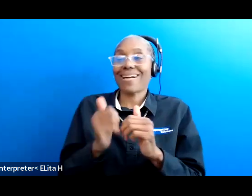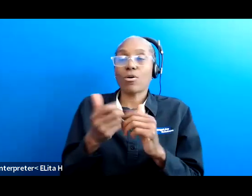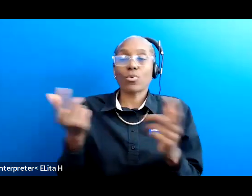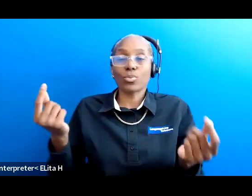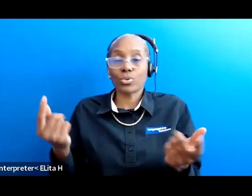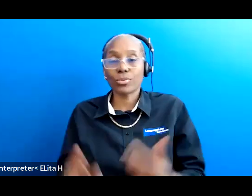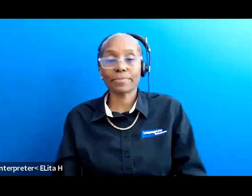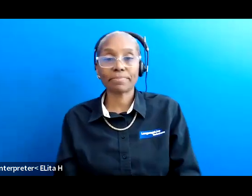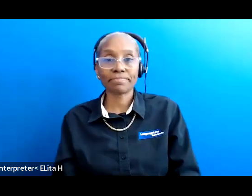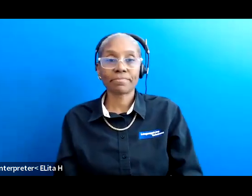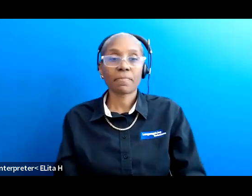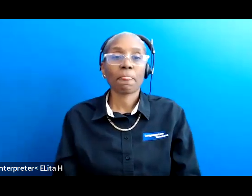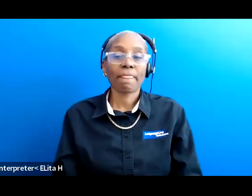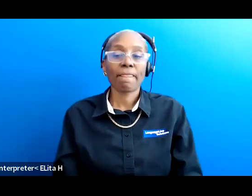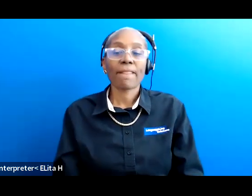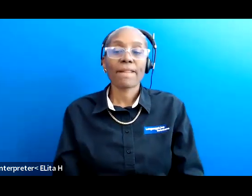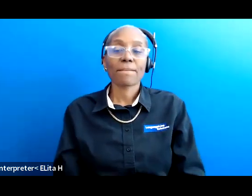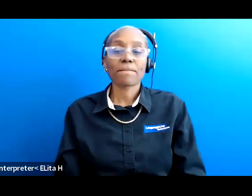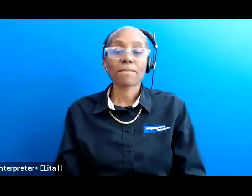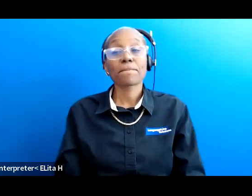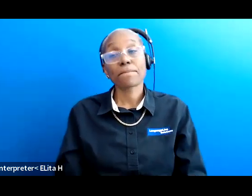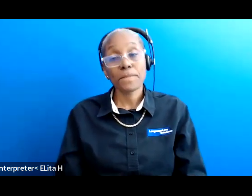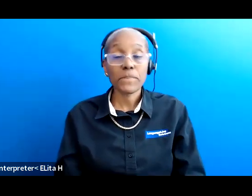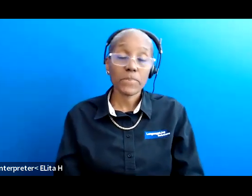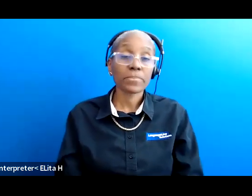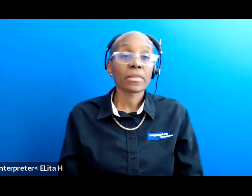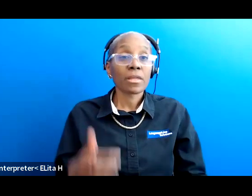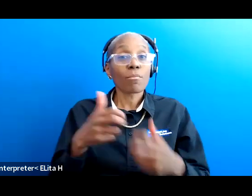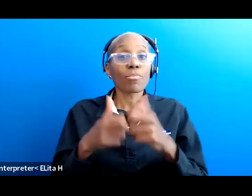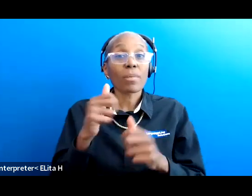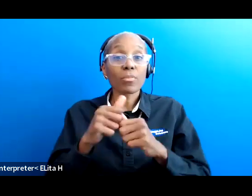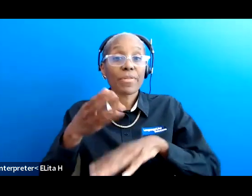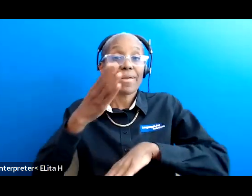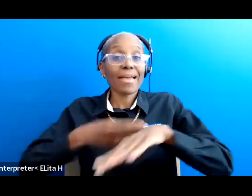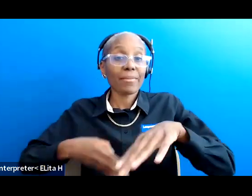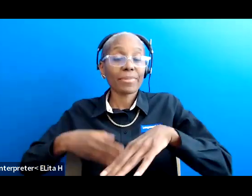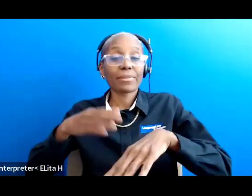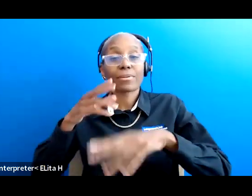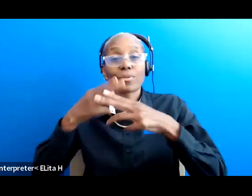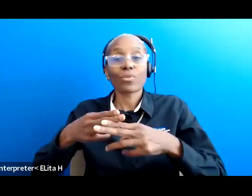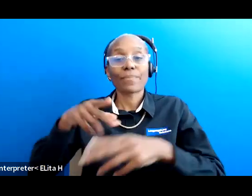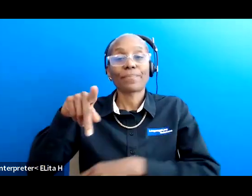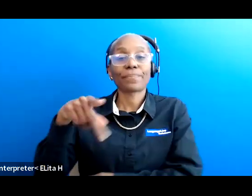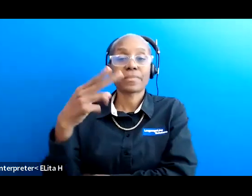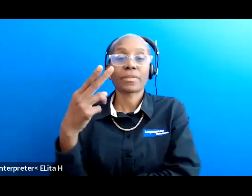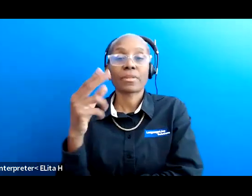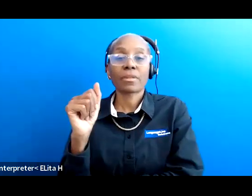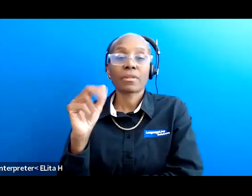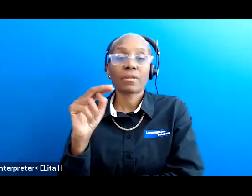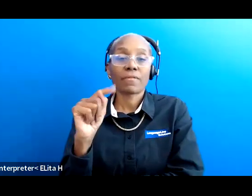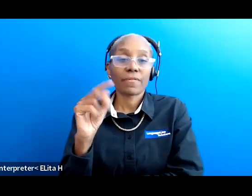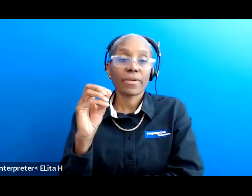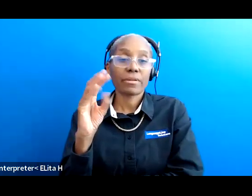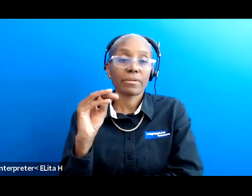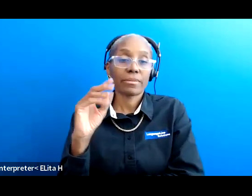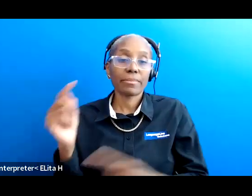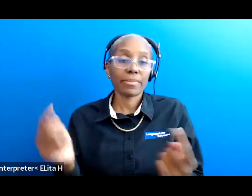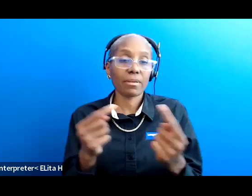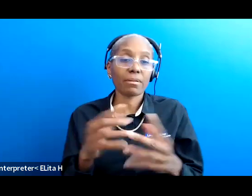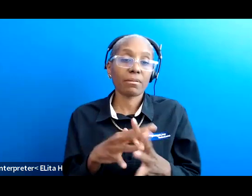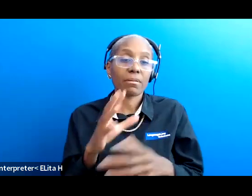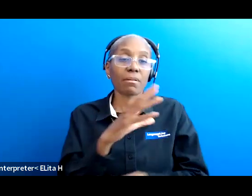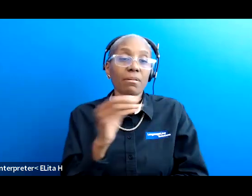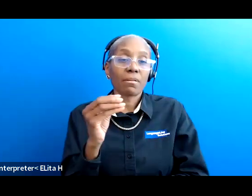So this is a problem with amputation, phantom pain, and it usually